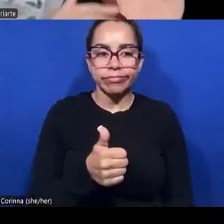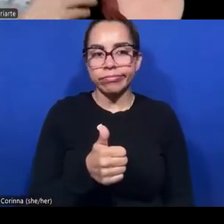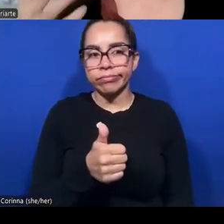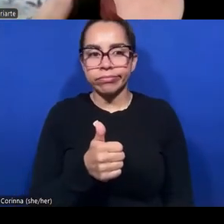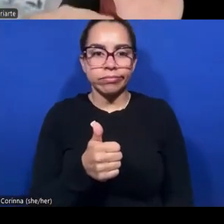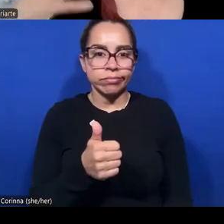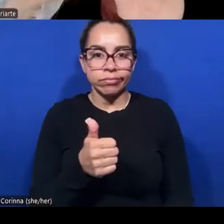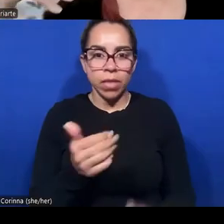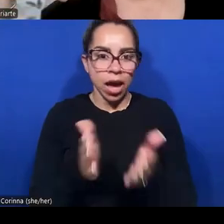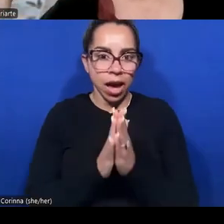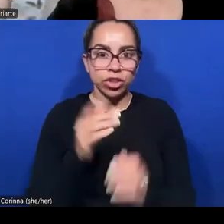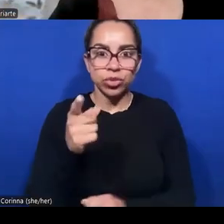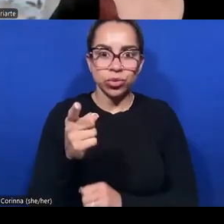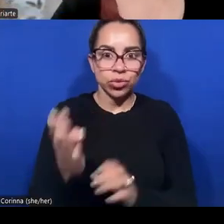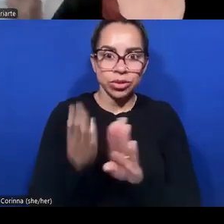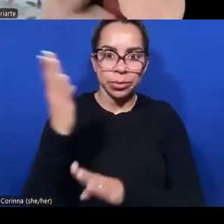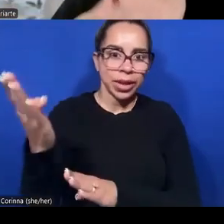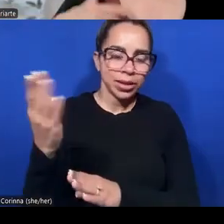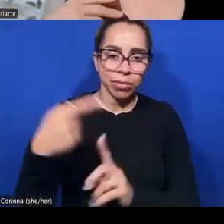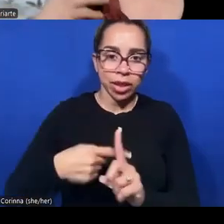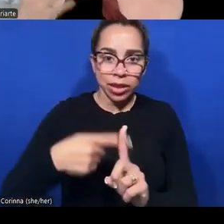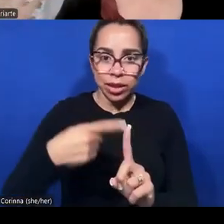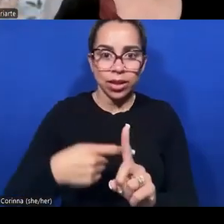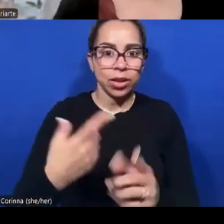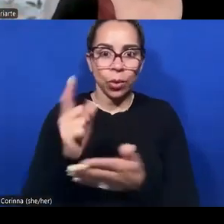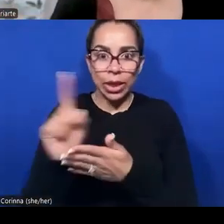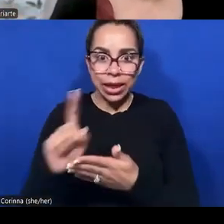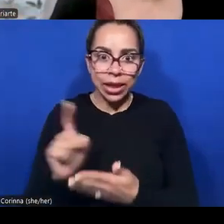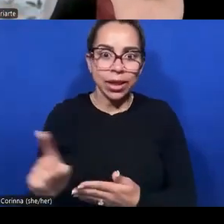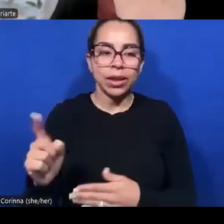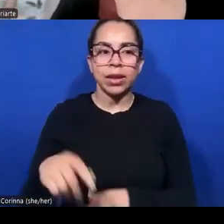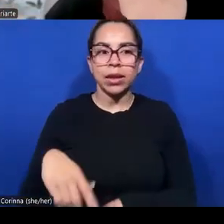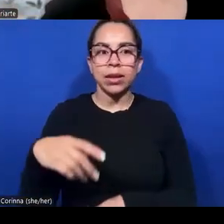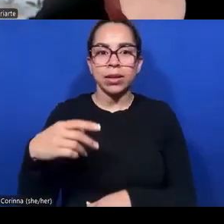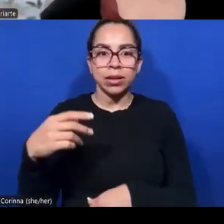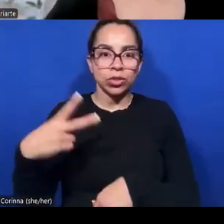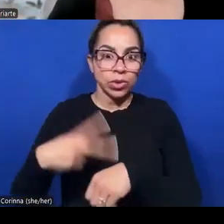on a monthly, weekly, bi yearly basis the expenses